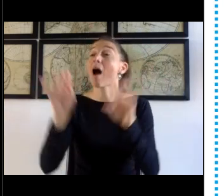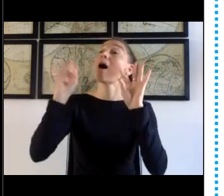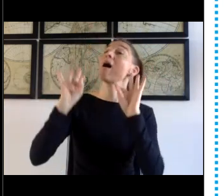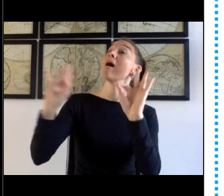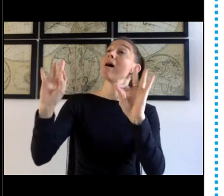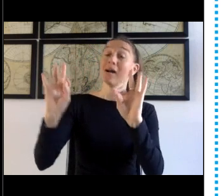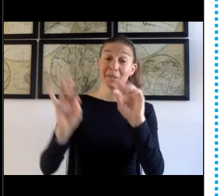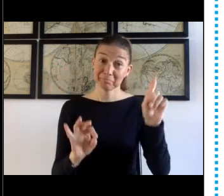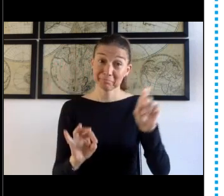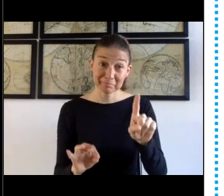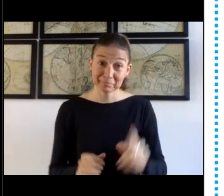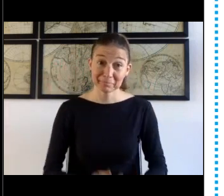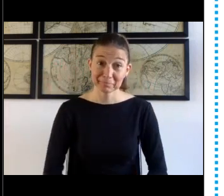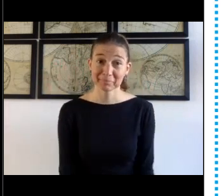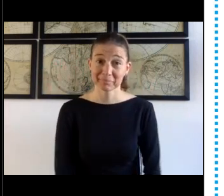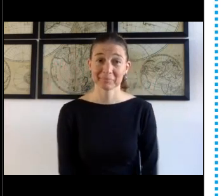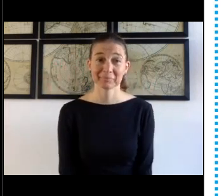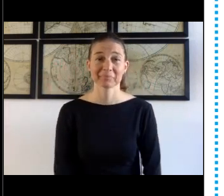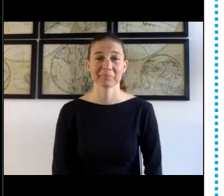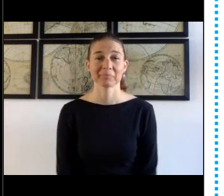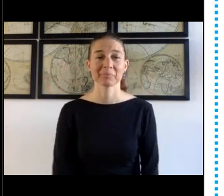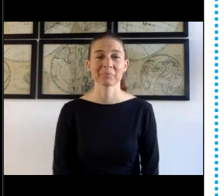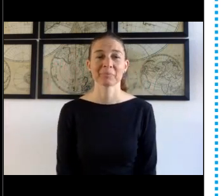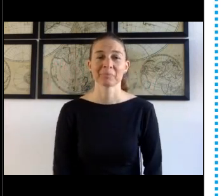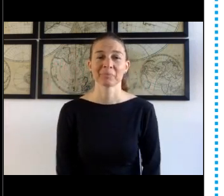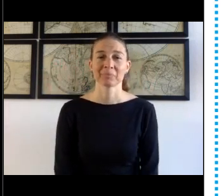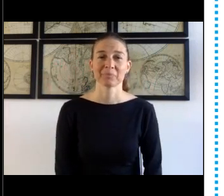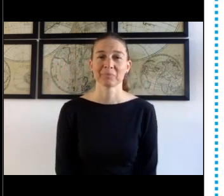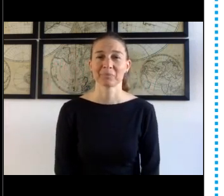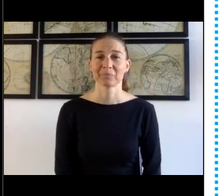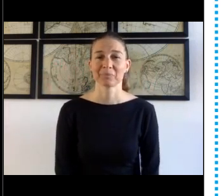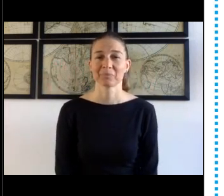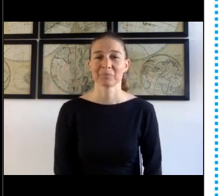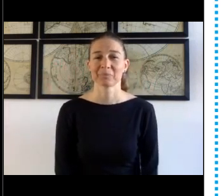First, I'd like to say that often when we talk about regulations,